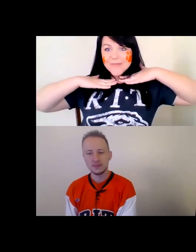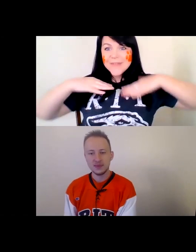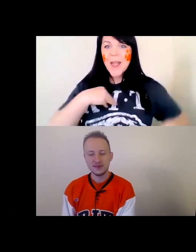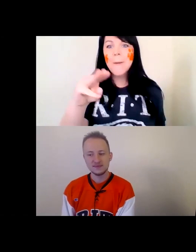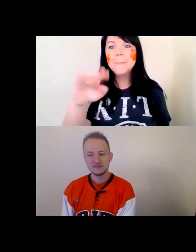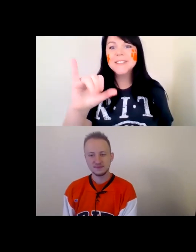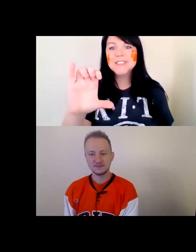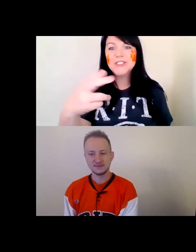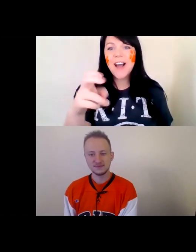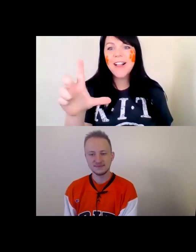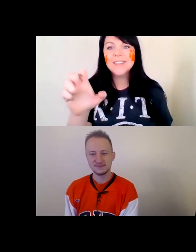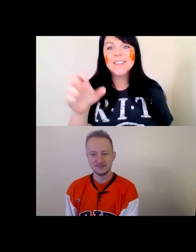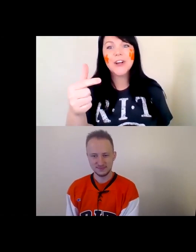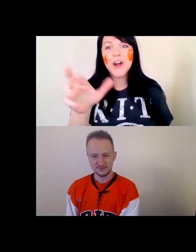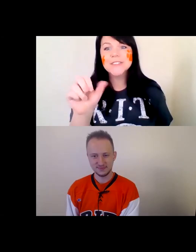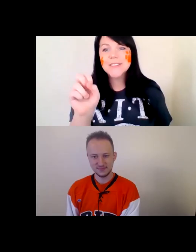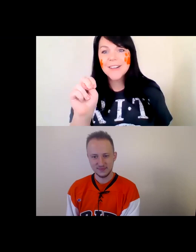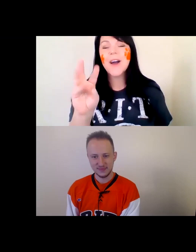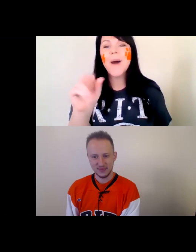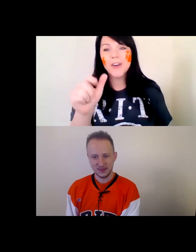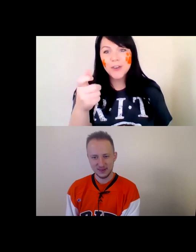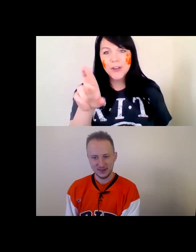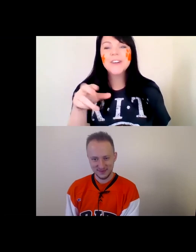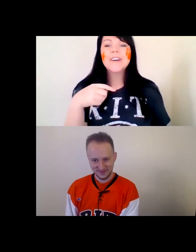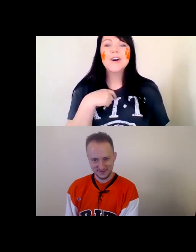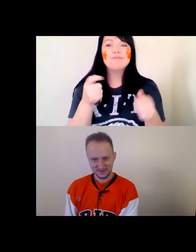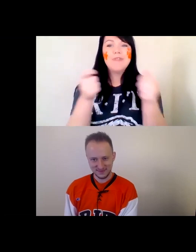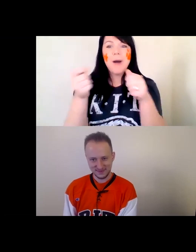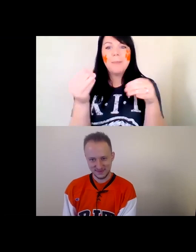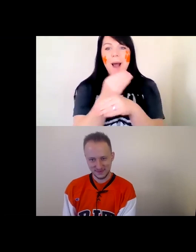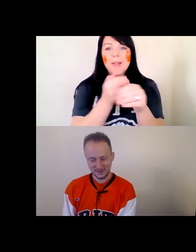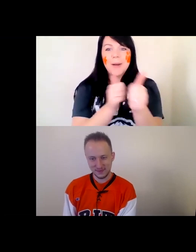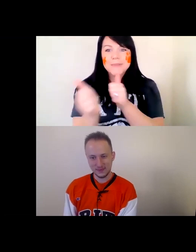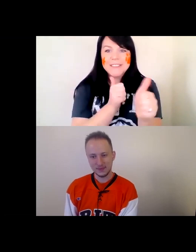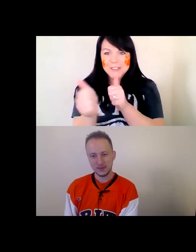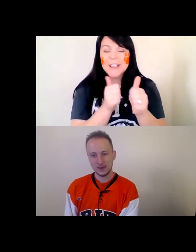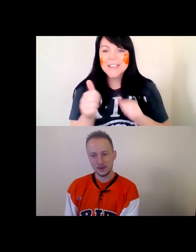Hello, everyone. My name is Michelle Gerson-Wagner, and I run the Math Competition.